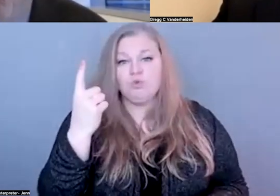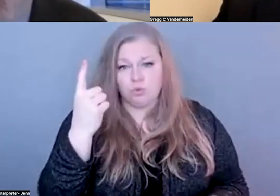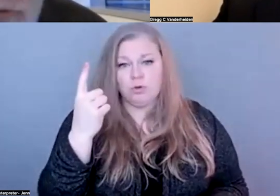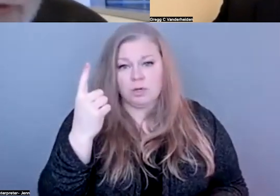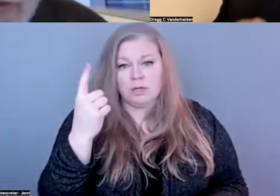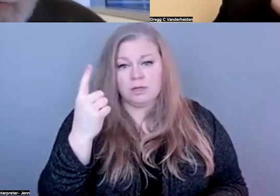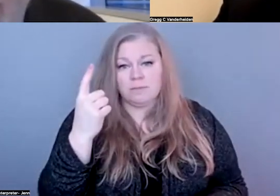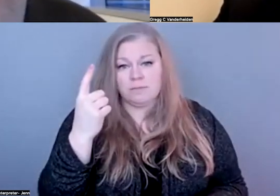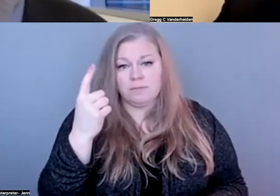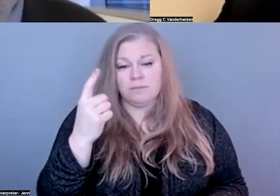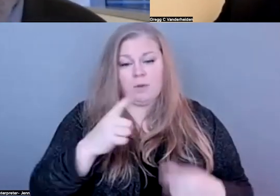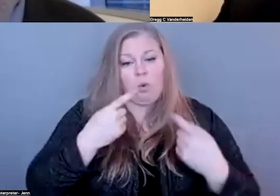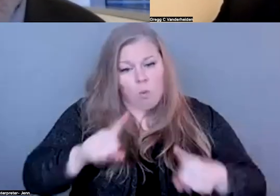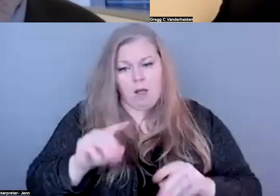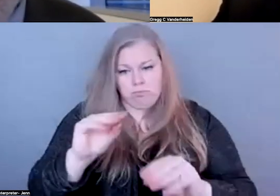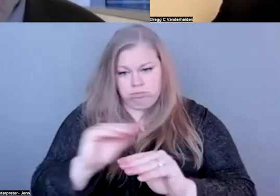composing the interface -- is very important.